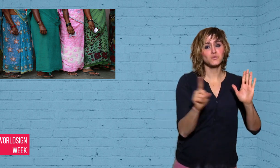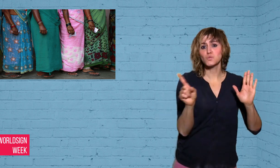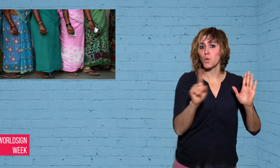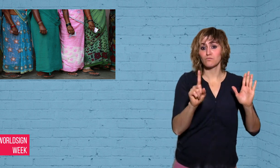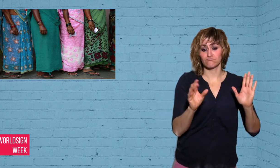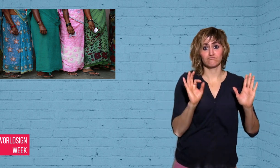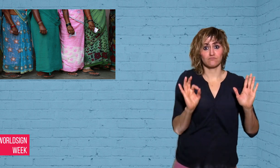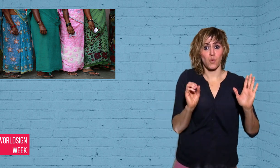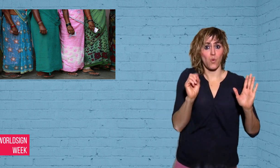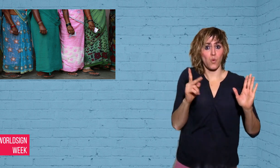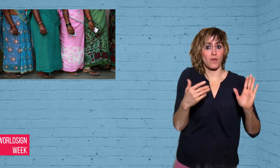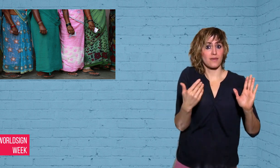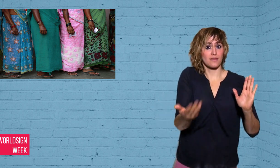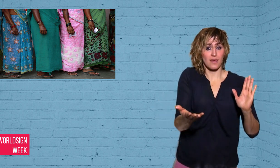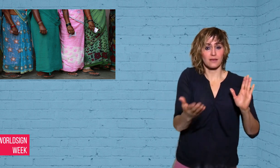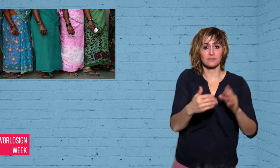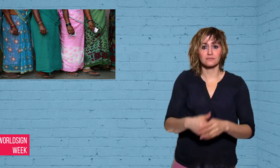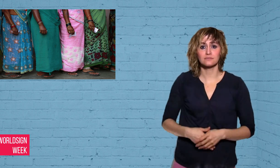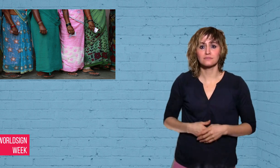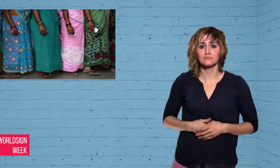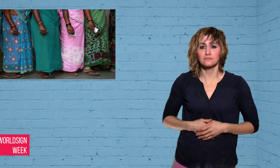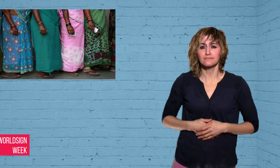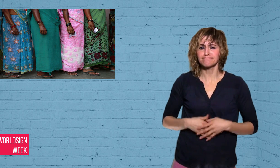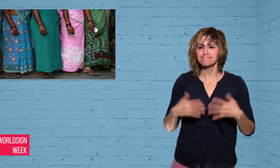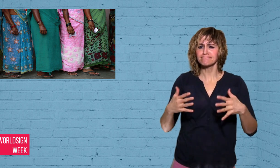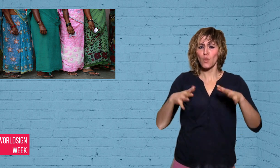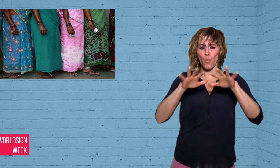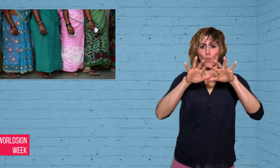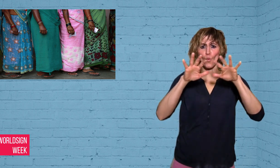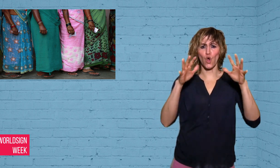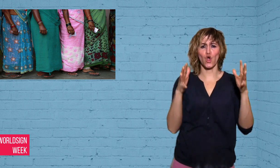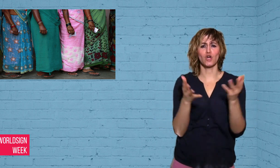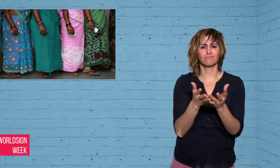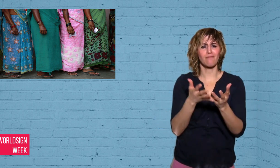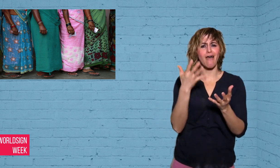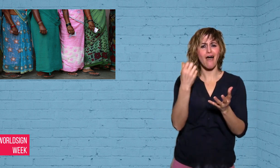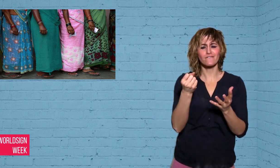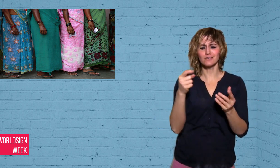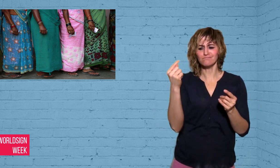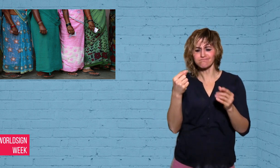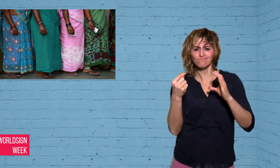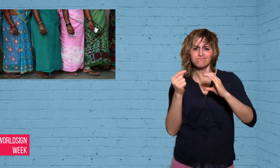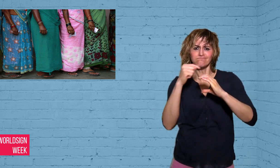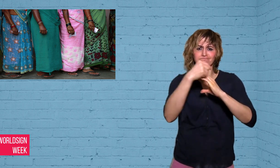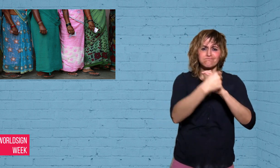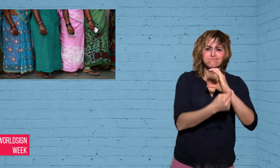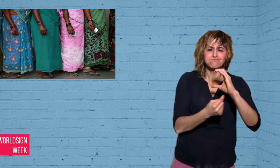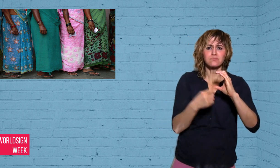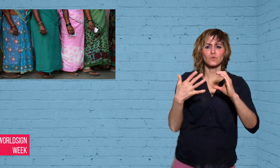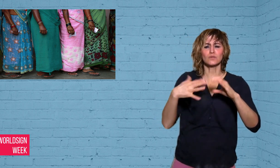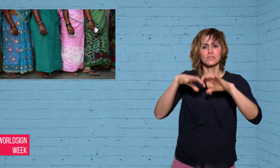India has one of the world’s highest rape